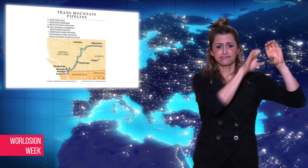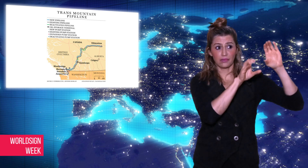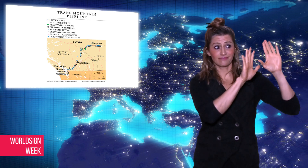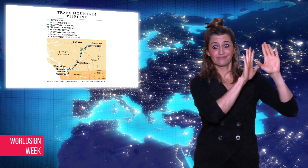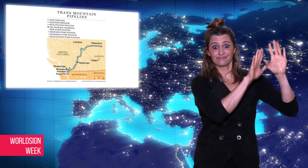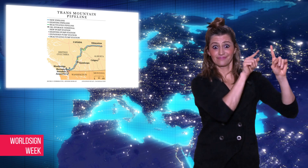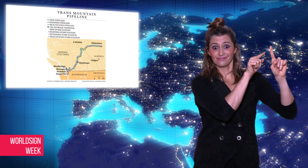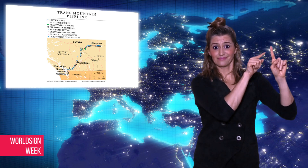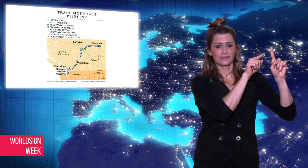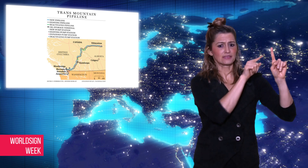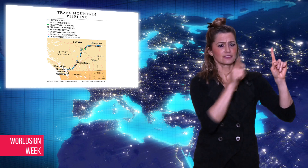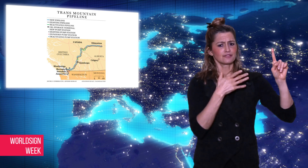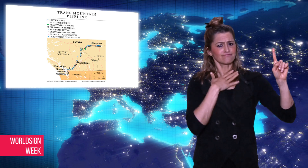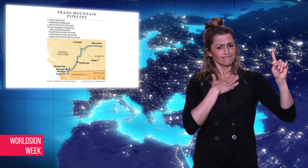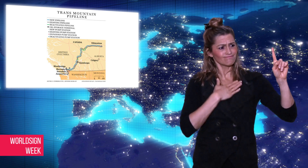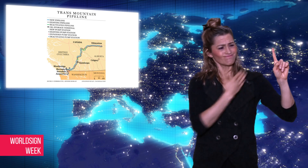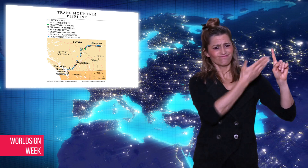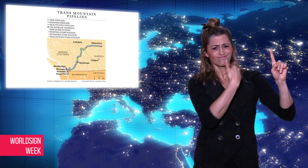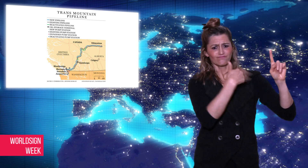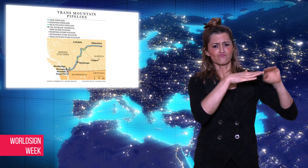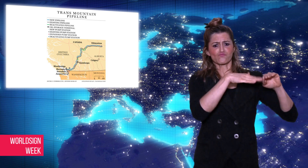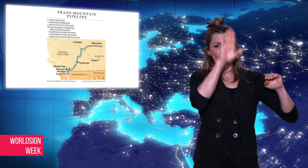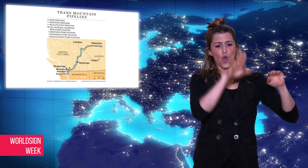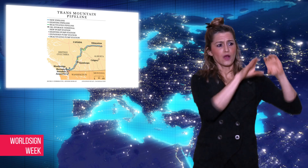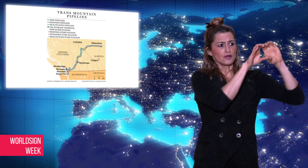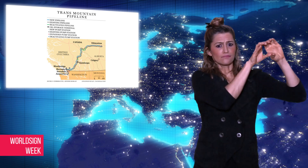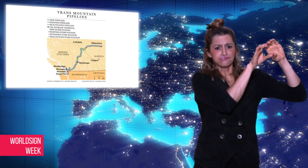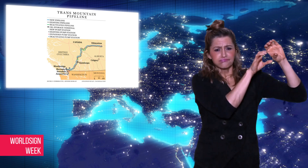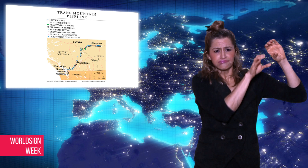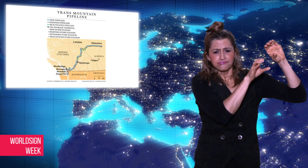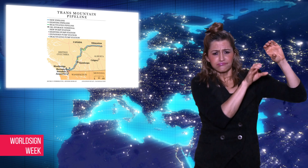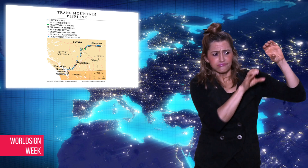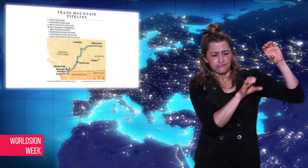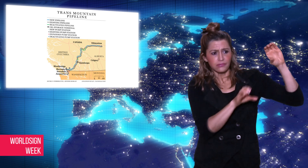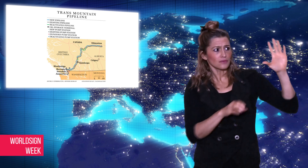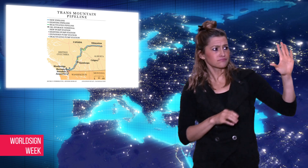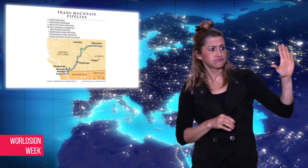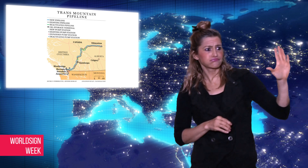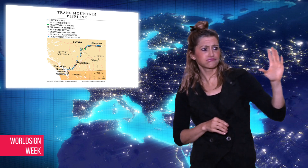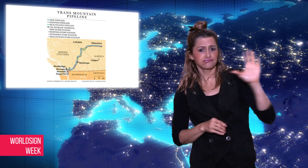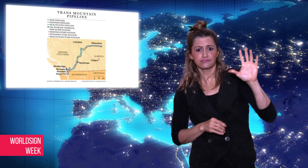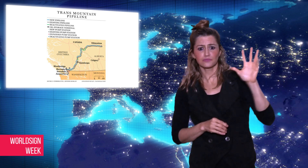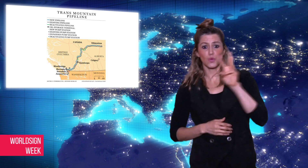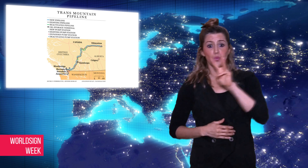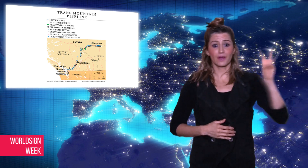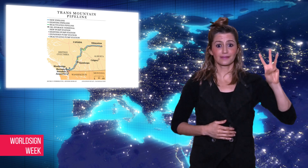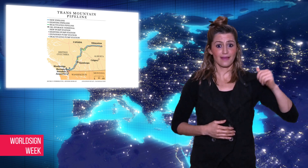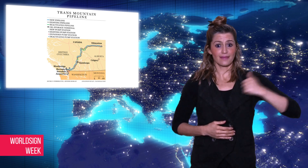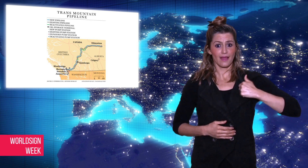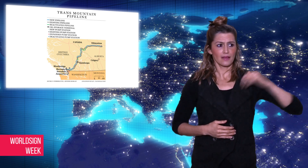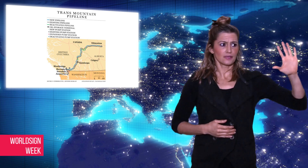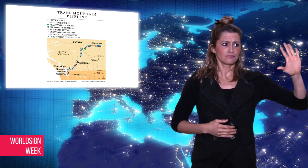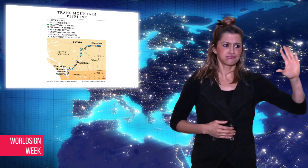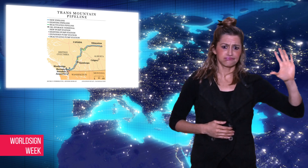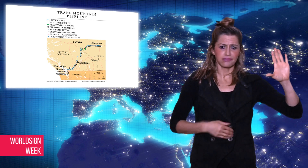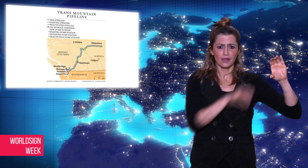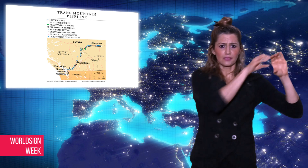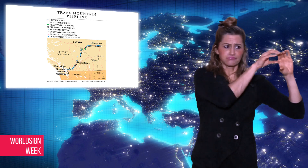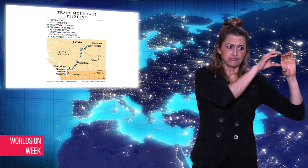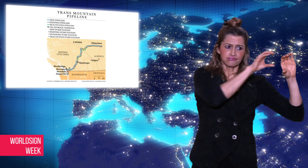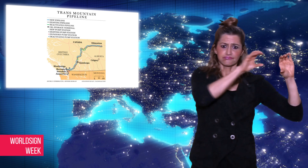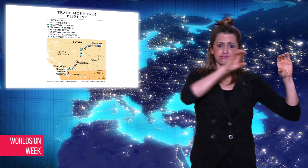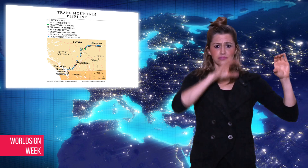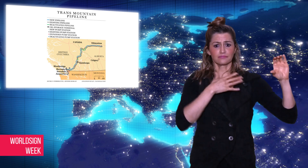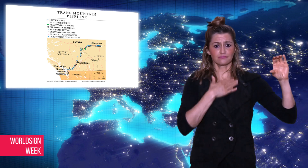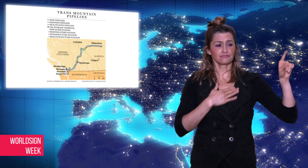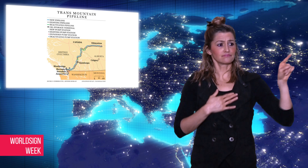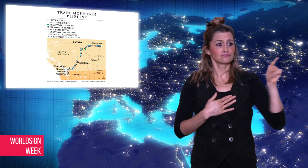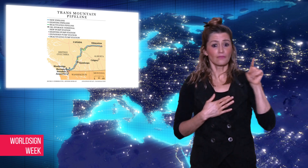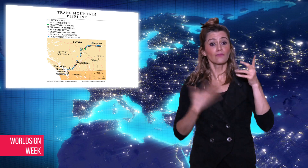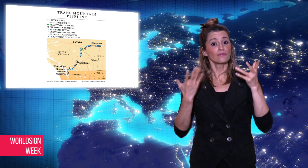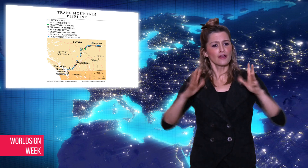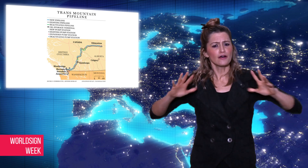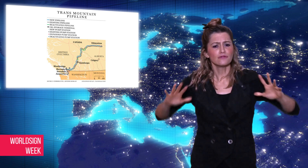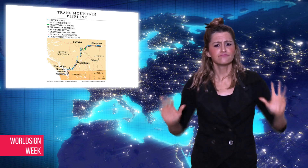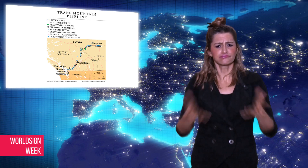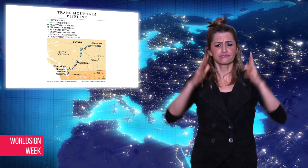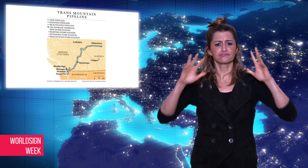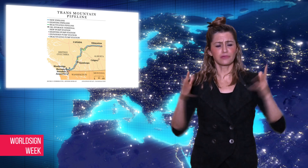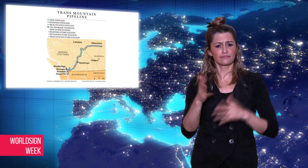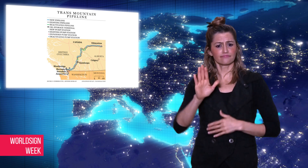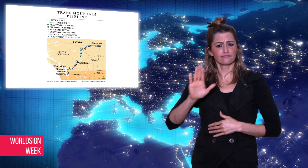oil pipeline across Western Canada to boost the oil